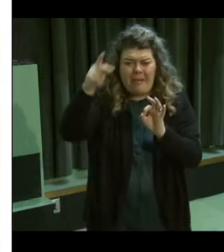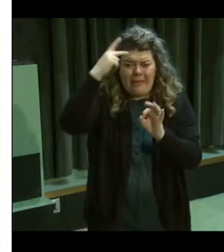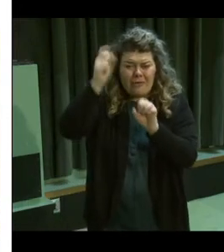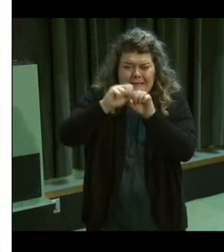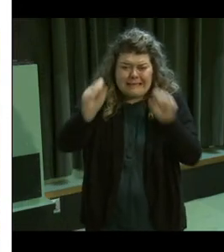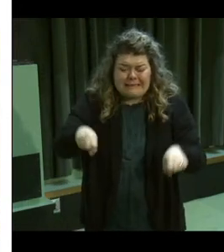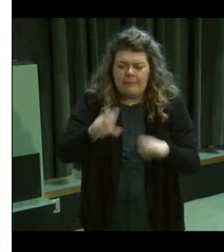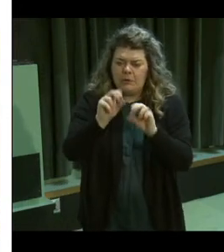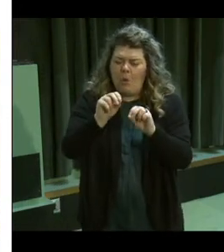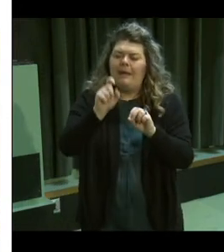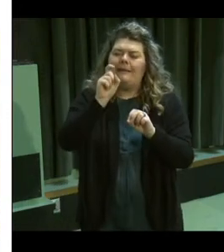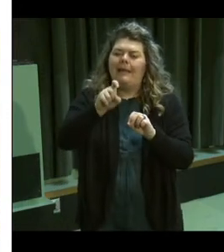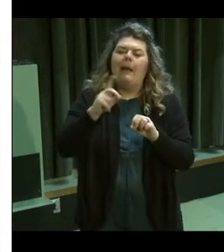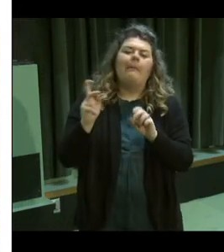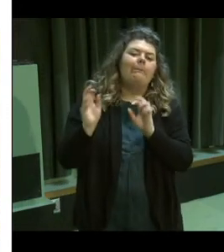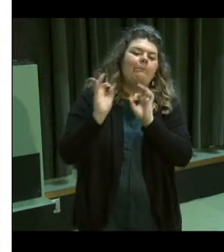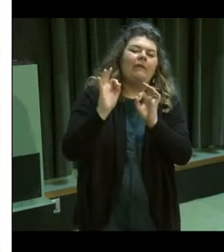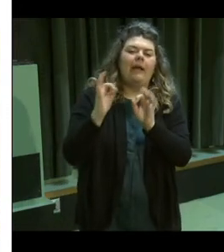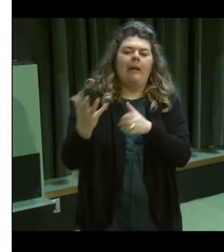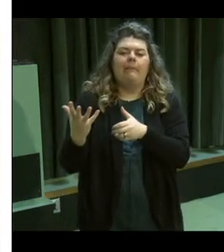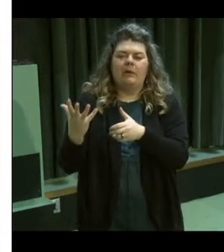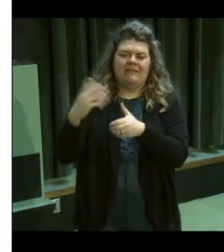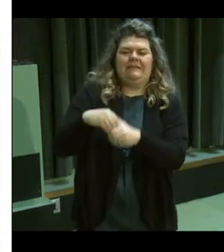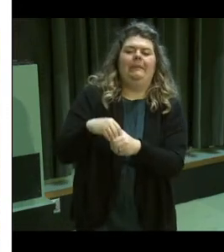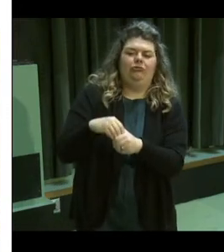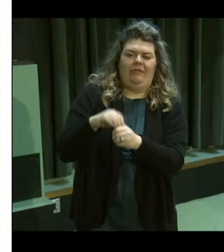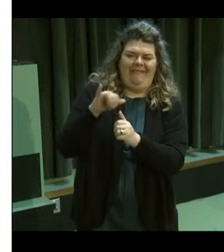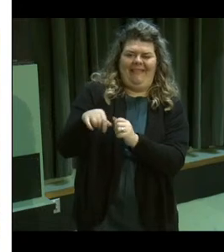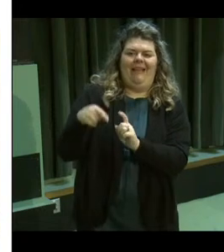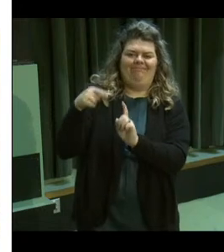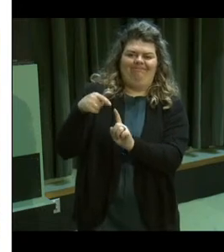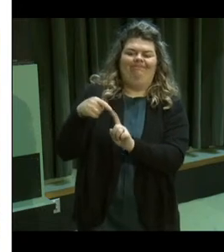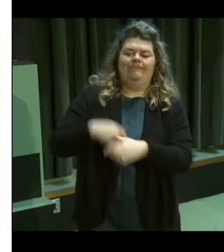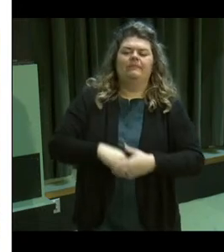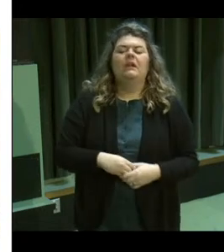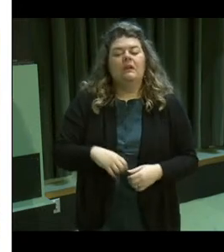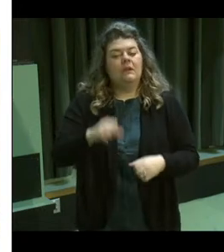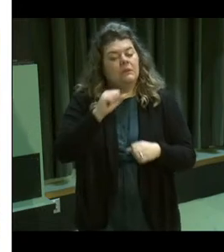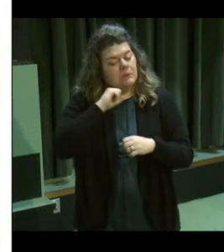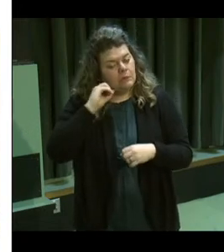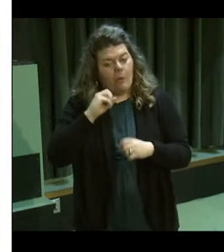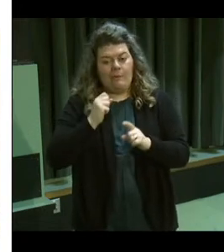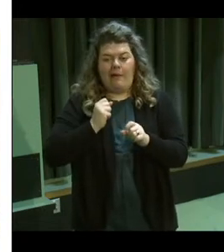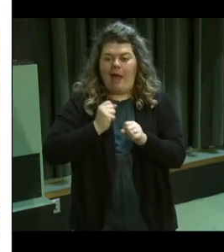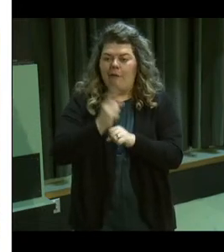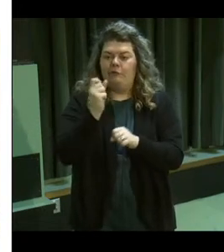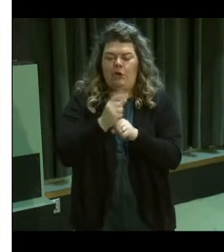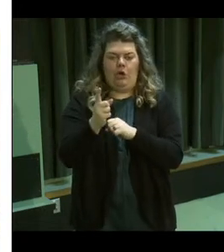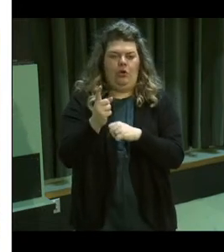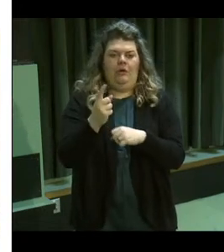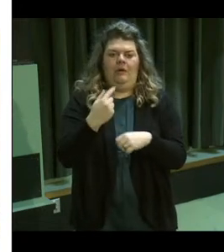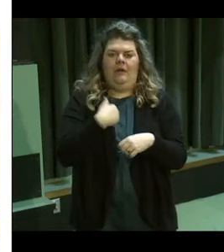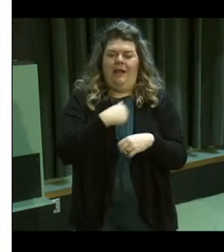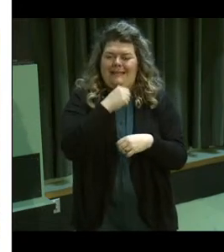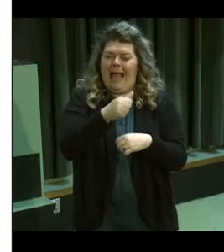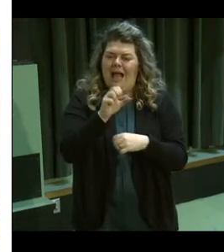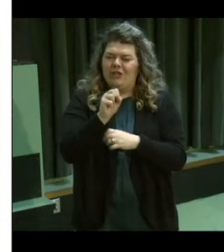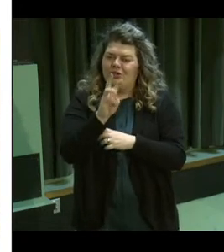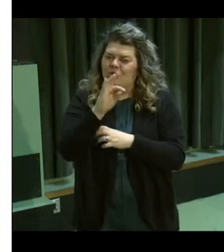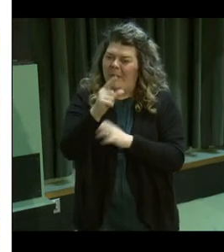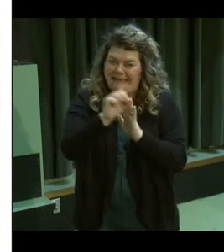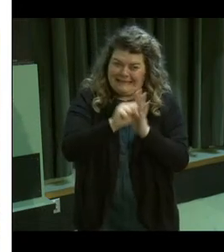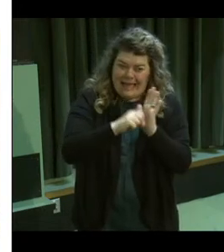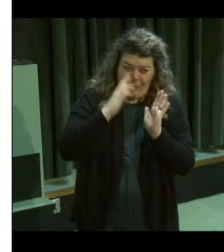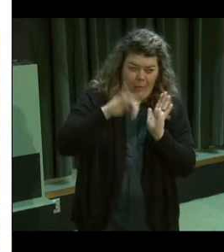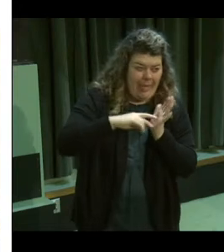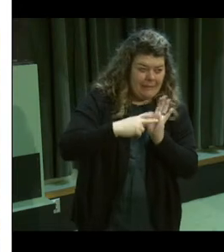systems, but we need perfect